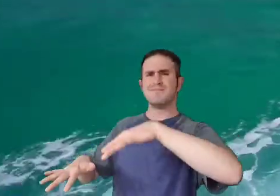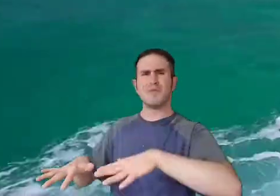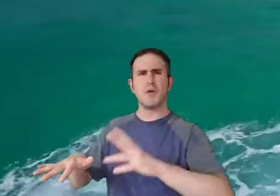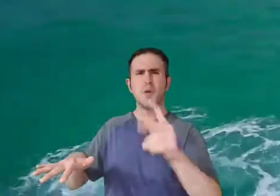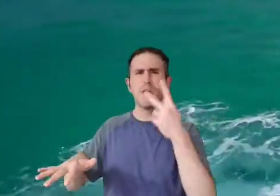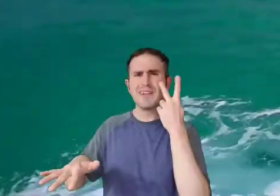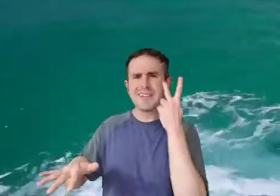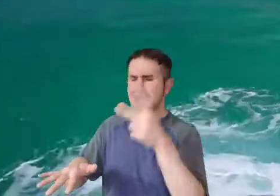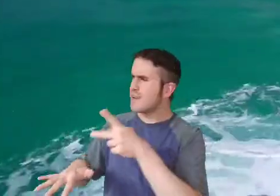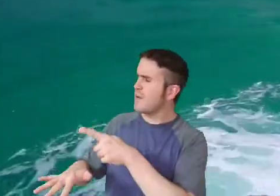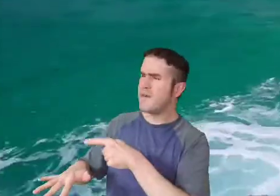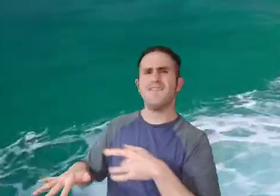how do you feel when you see the color...